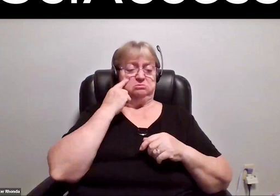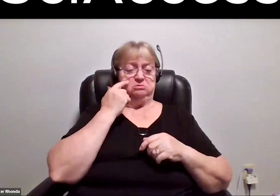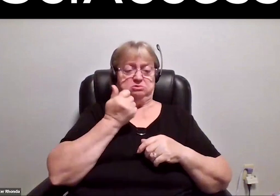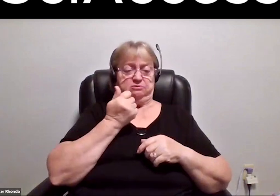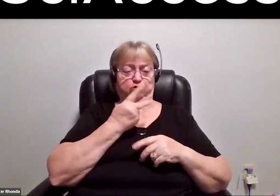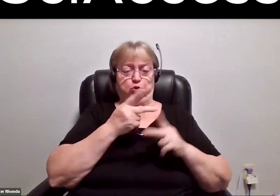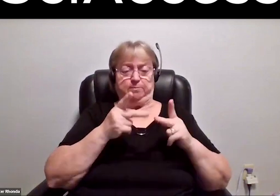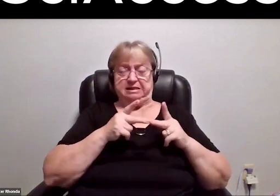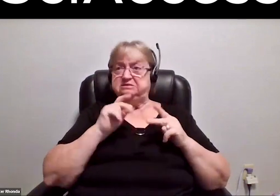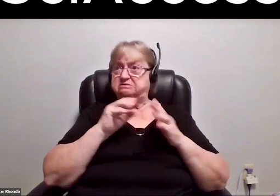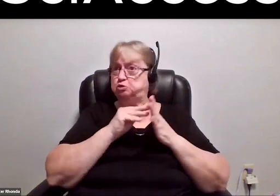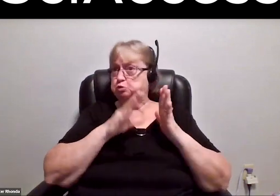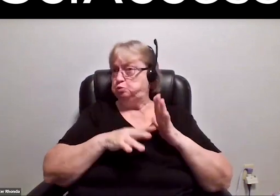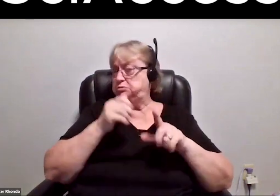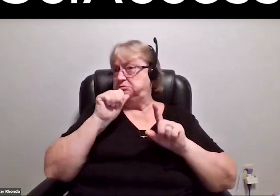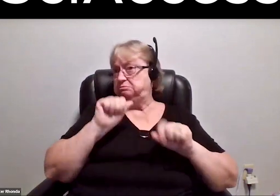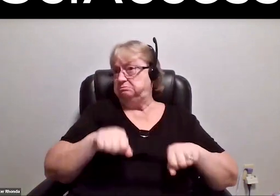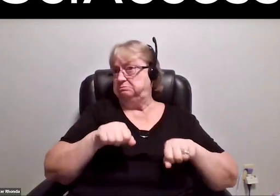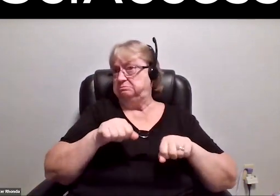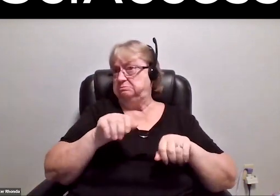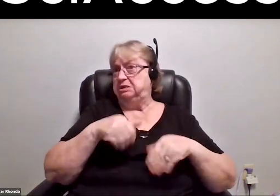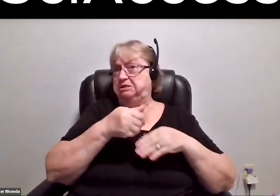where students can submit their projects